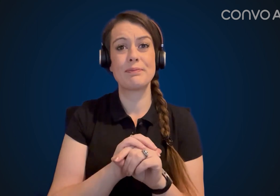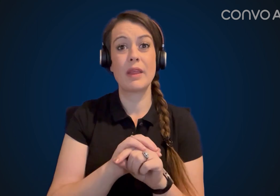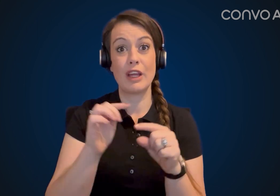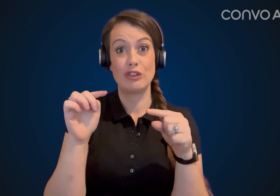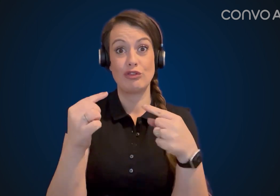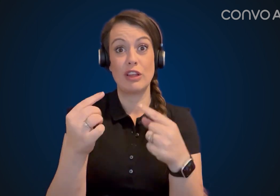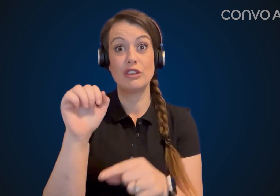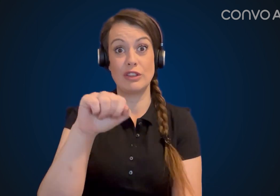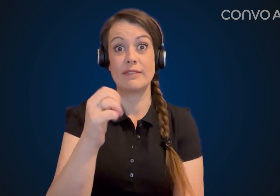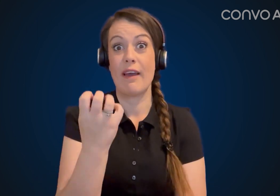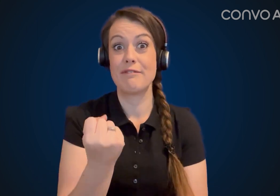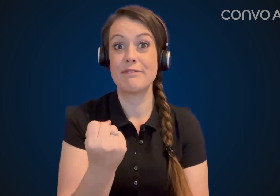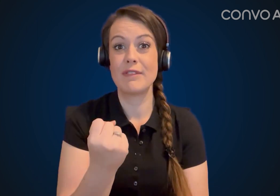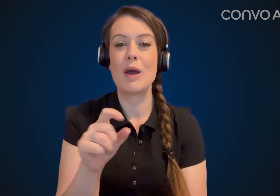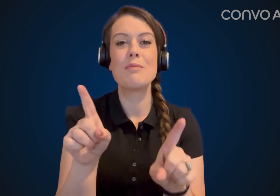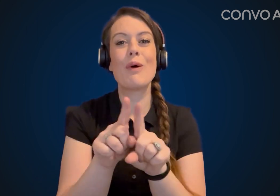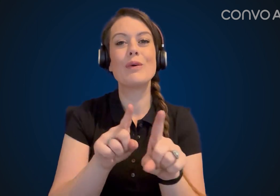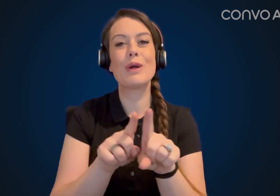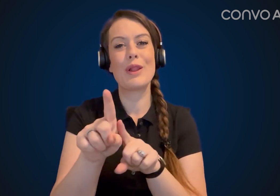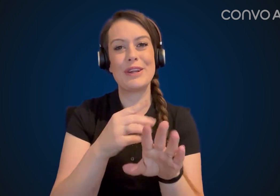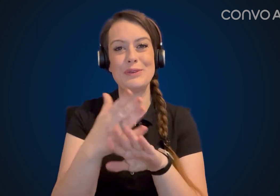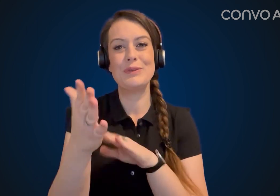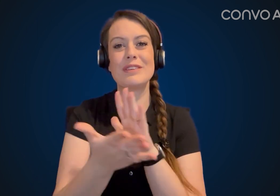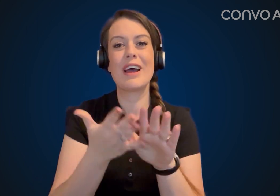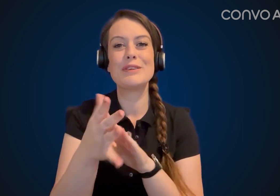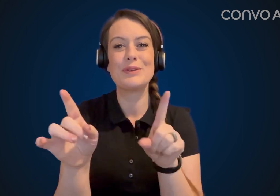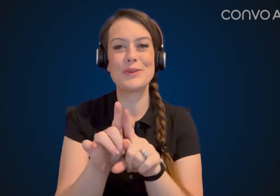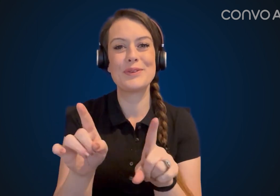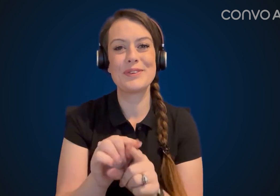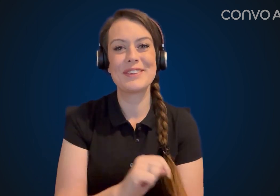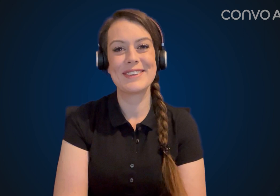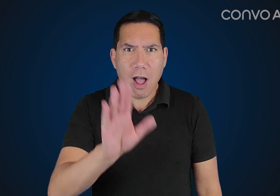new challenges and learning new signs.